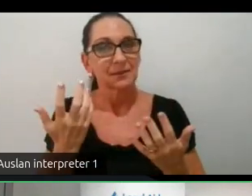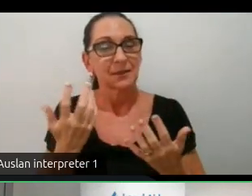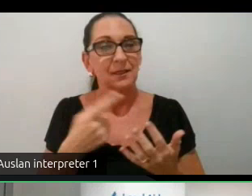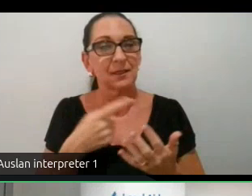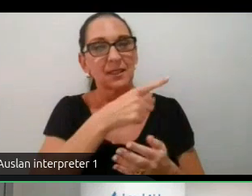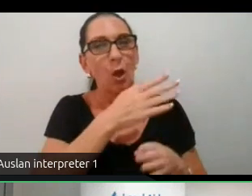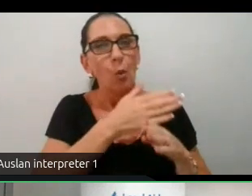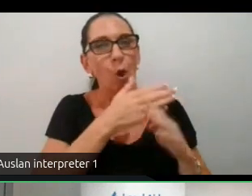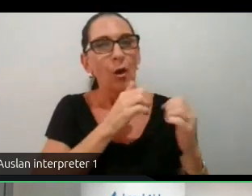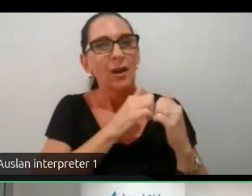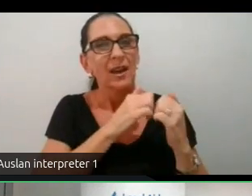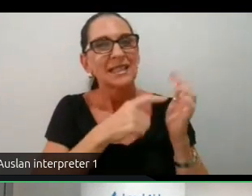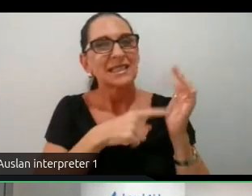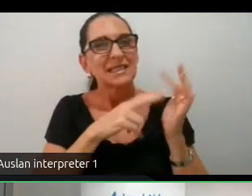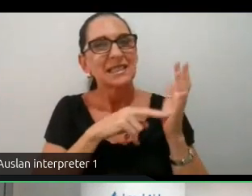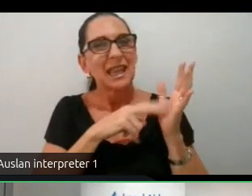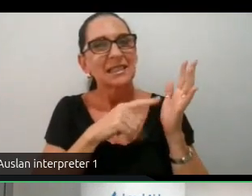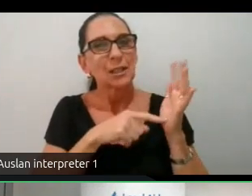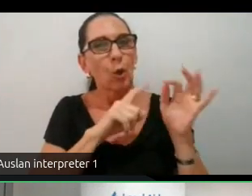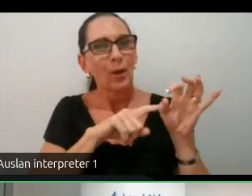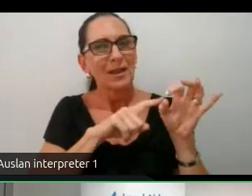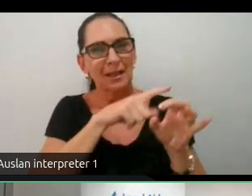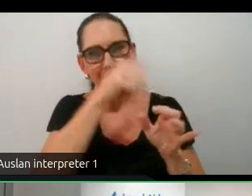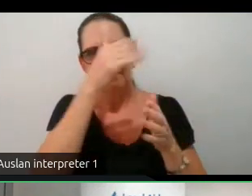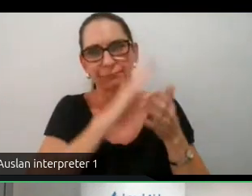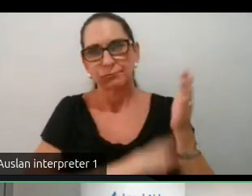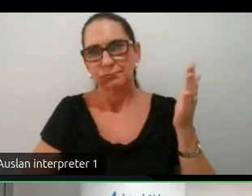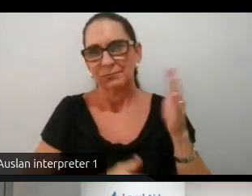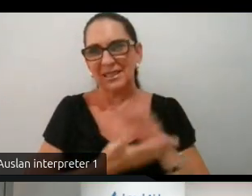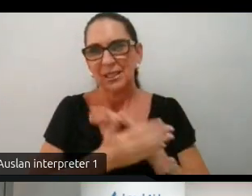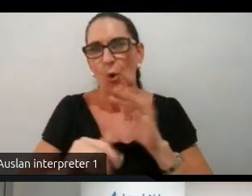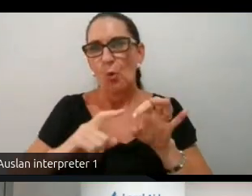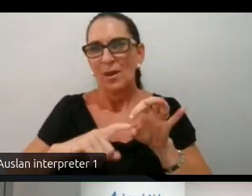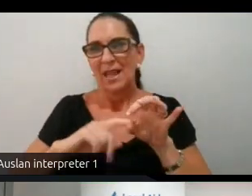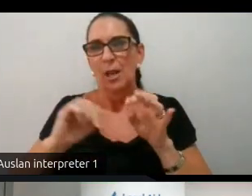out there to our colleagues at Tenants Queensland who are the experts in Queensland about all those